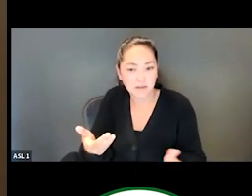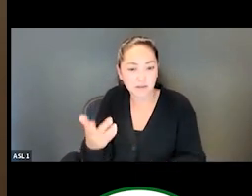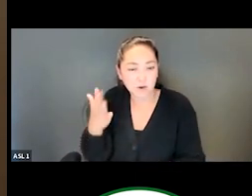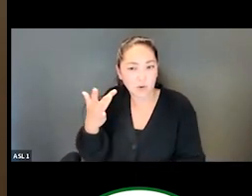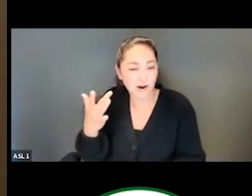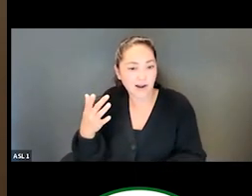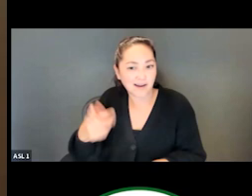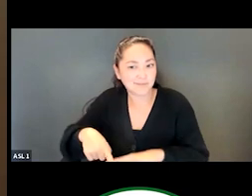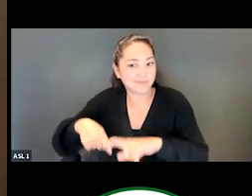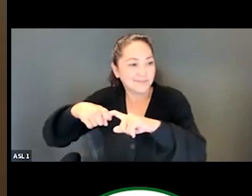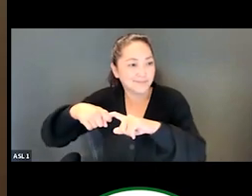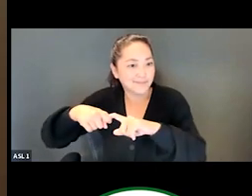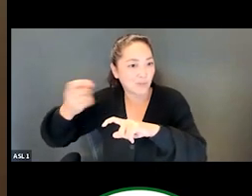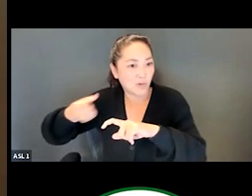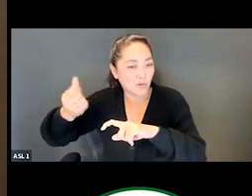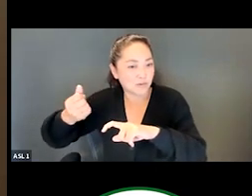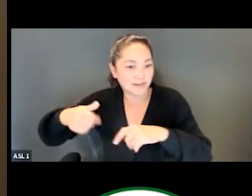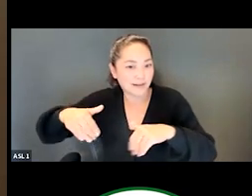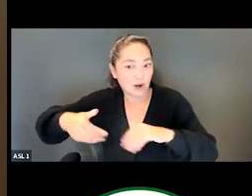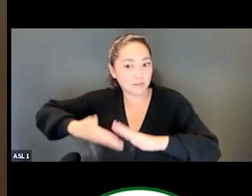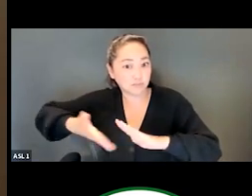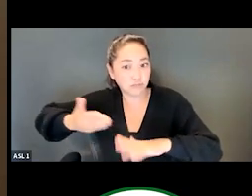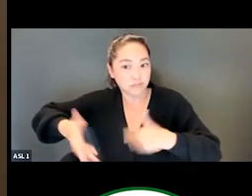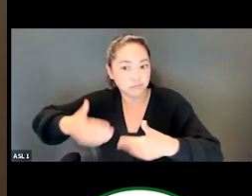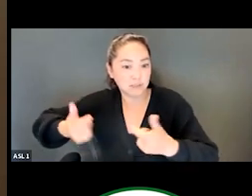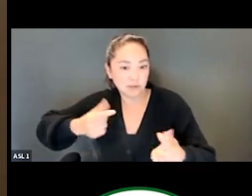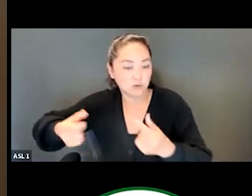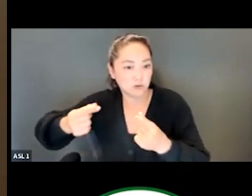Hopefully we're getting beyond minimums, but the minimum is not being met. And then where